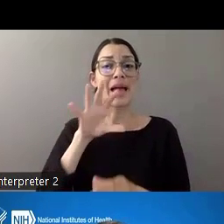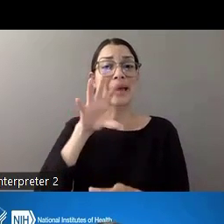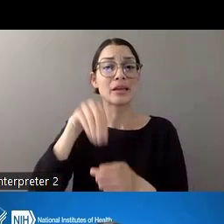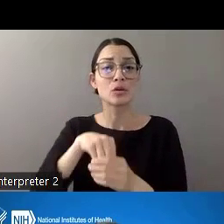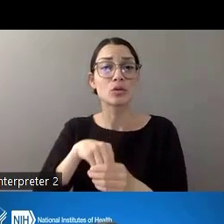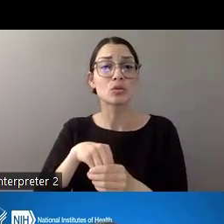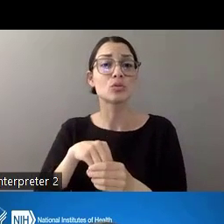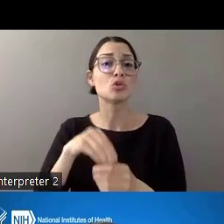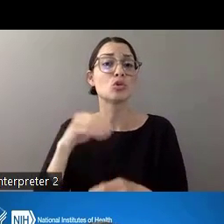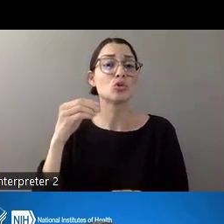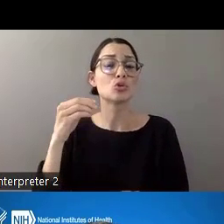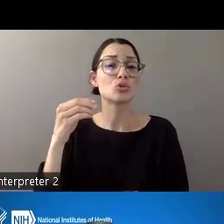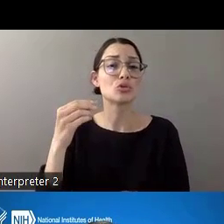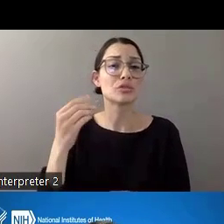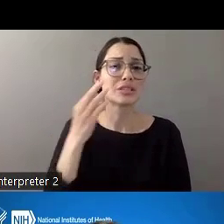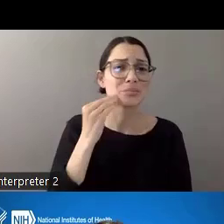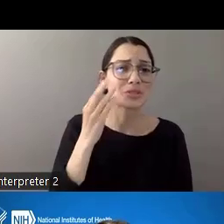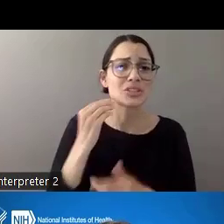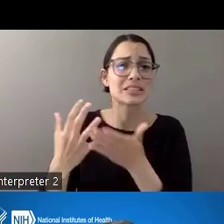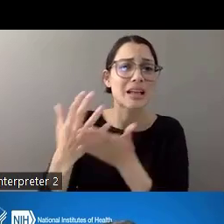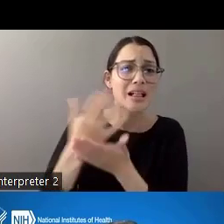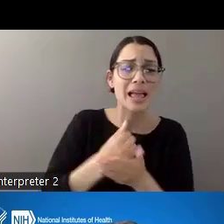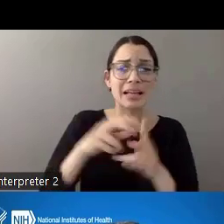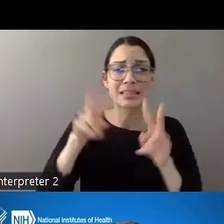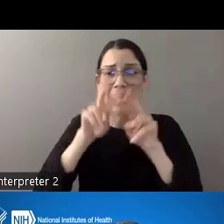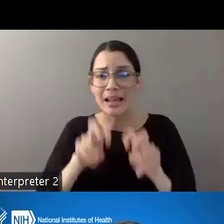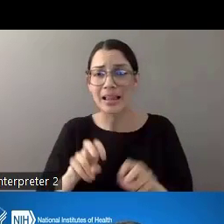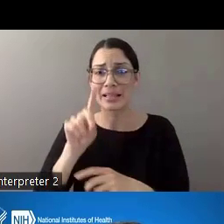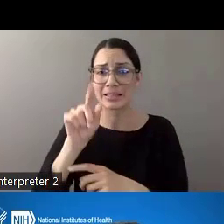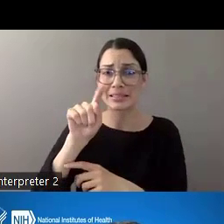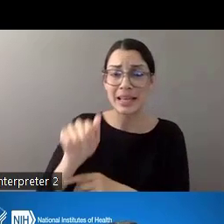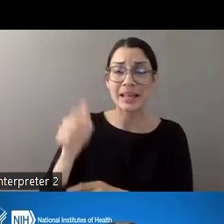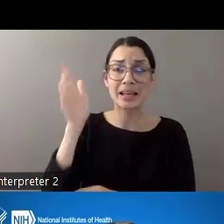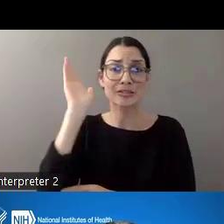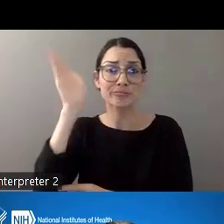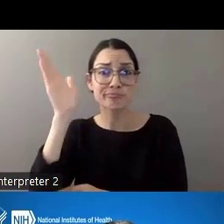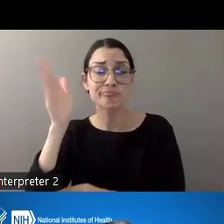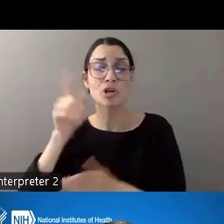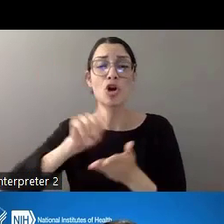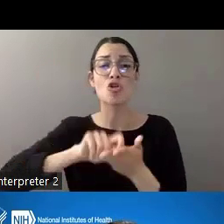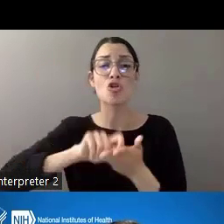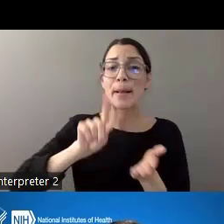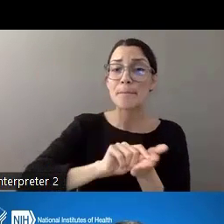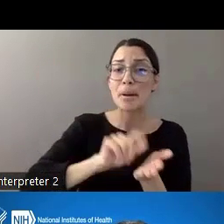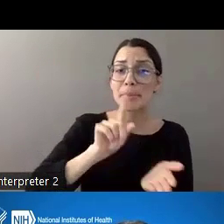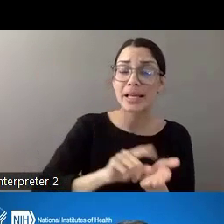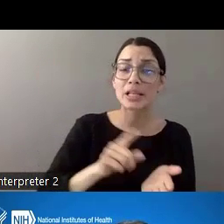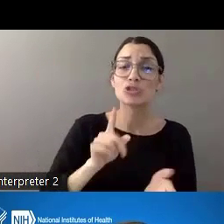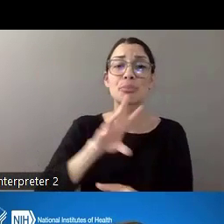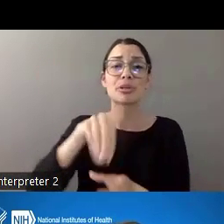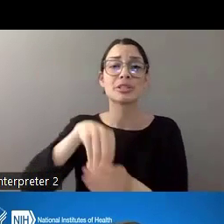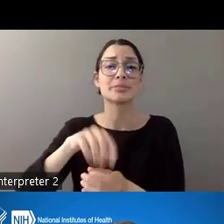collecting and analyzing data, given presentations, writing publications, participating in lab and research meetings,